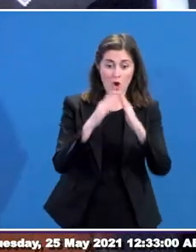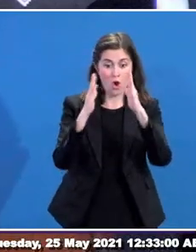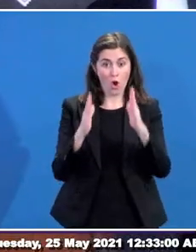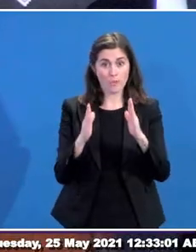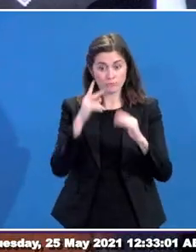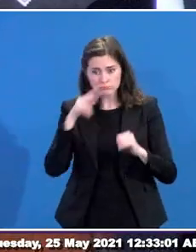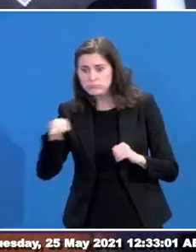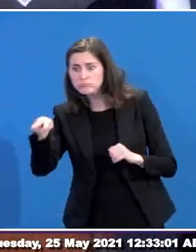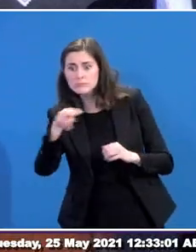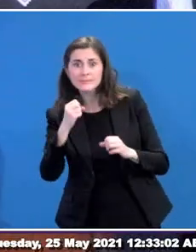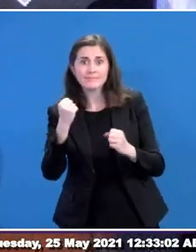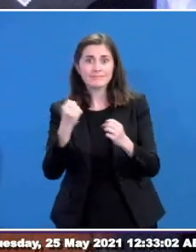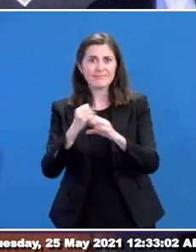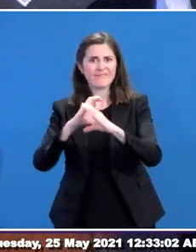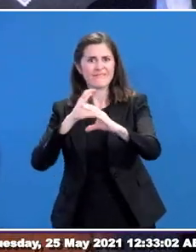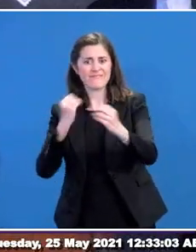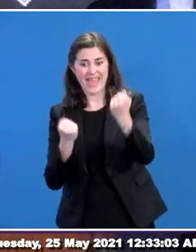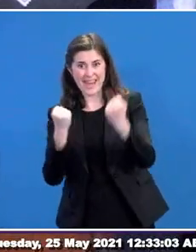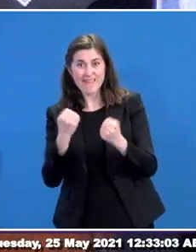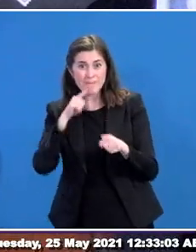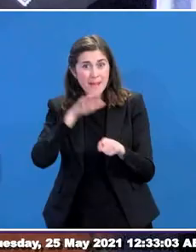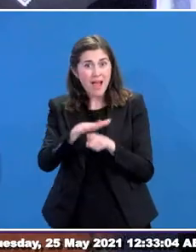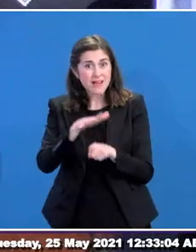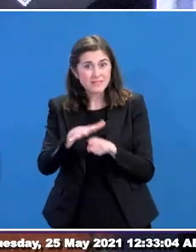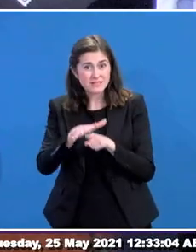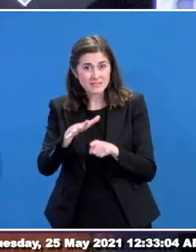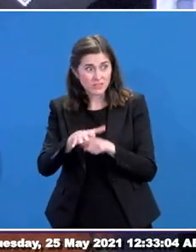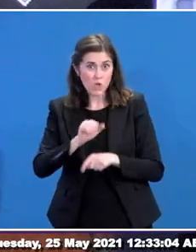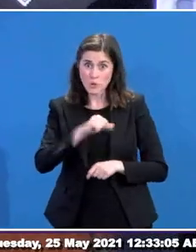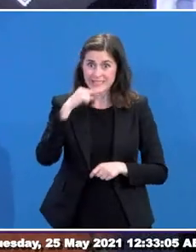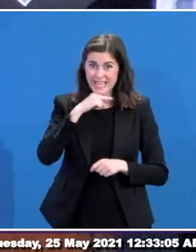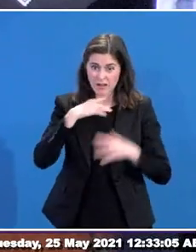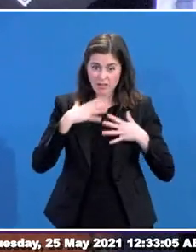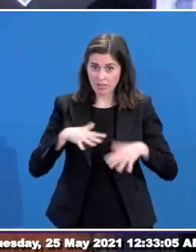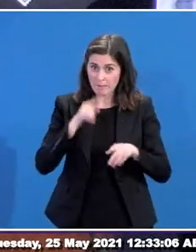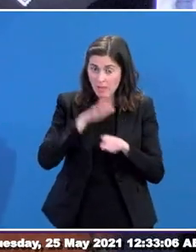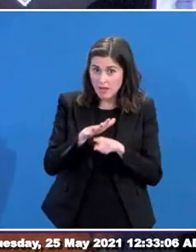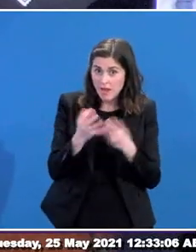it and Carl was also bleeding; right? That's right, yes.